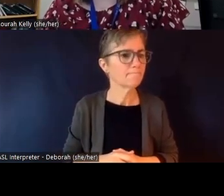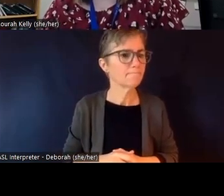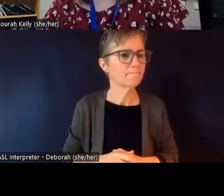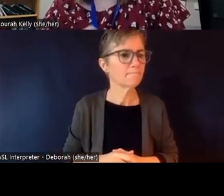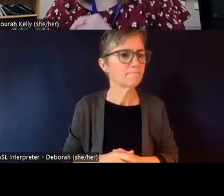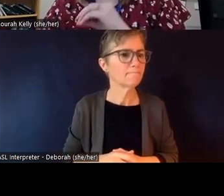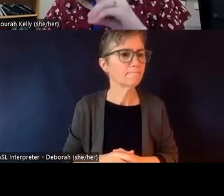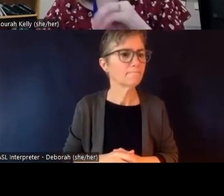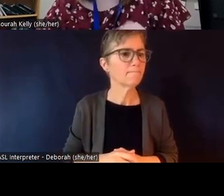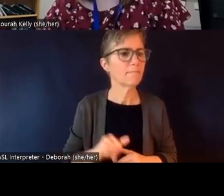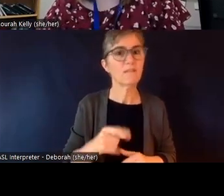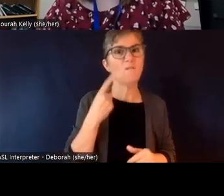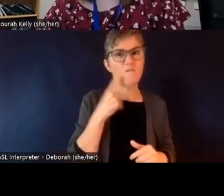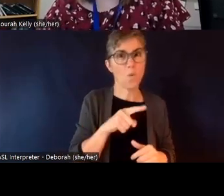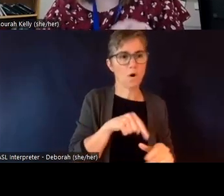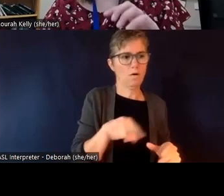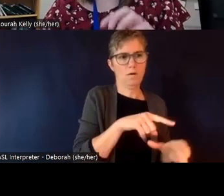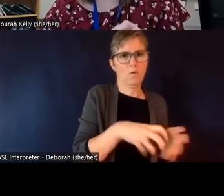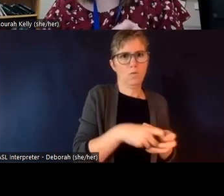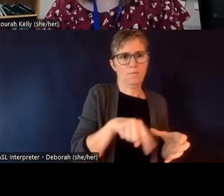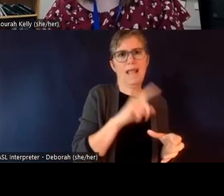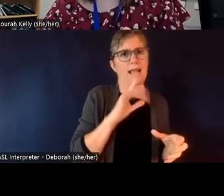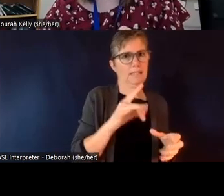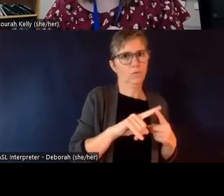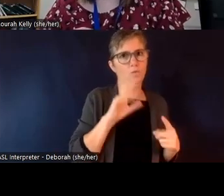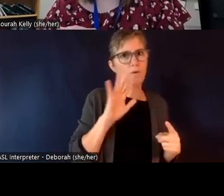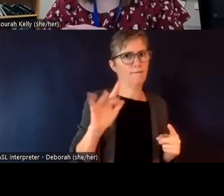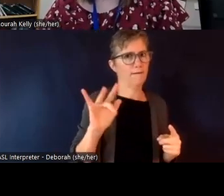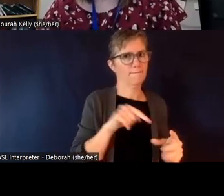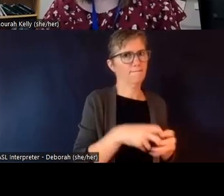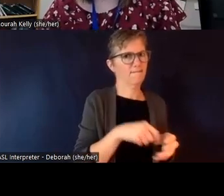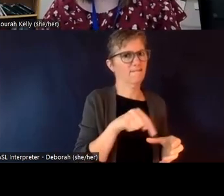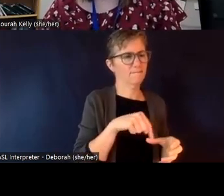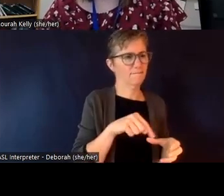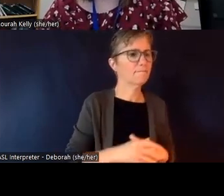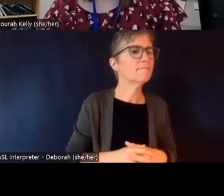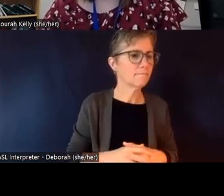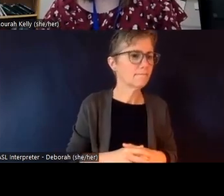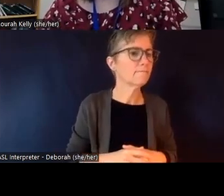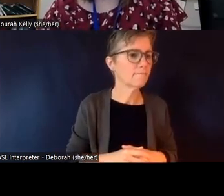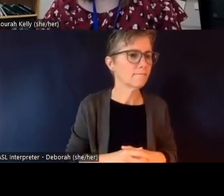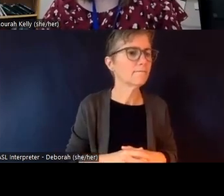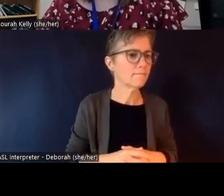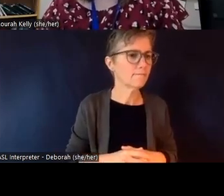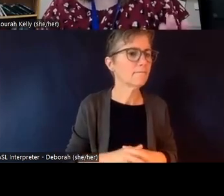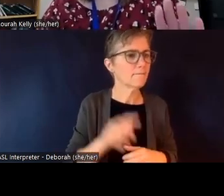So putting this all together, so among people with any level of depressive symptoms: